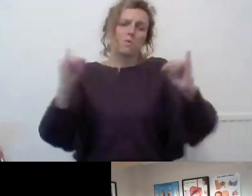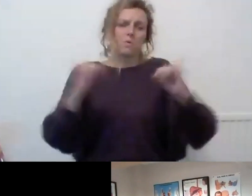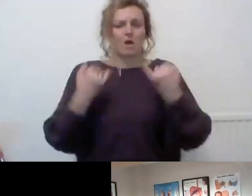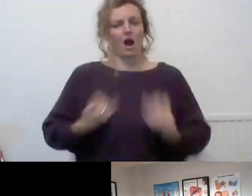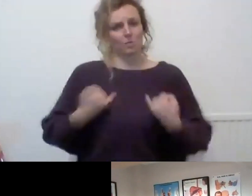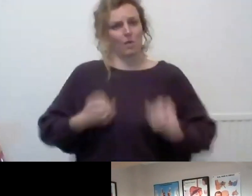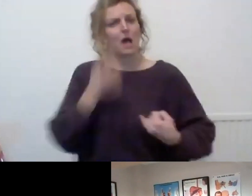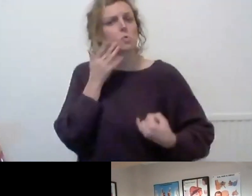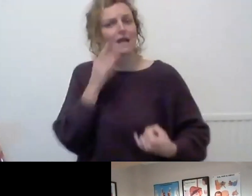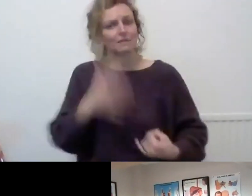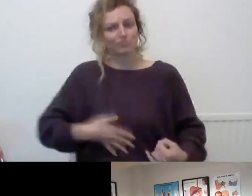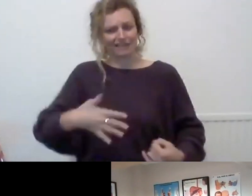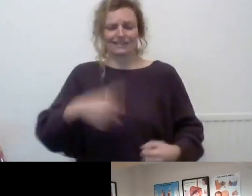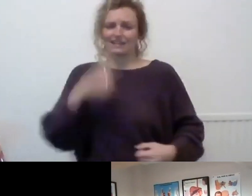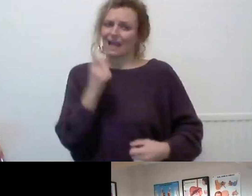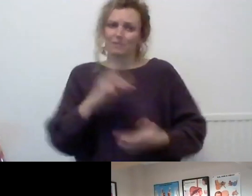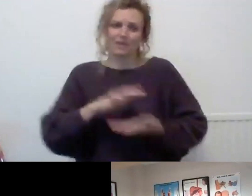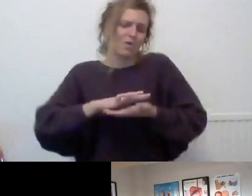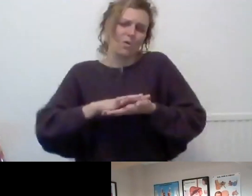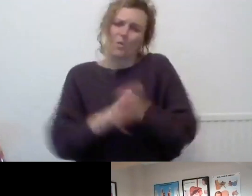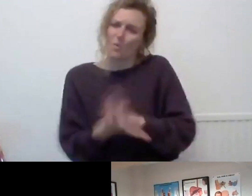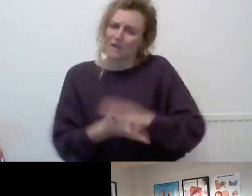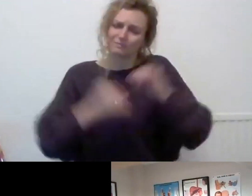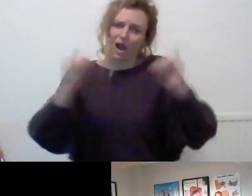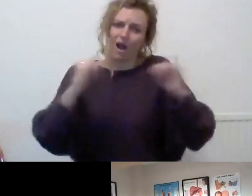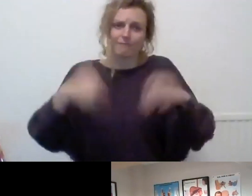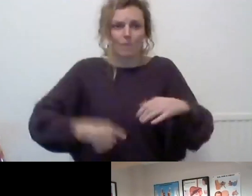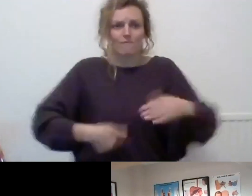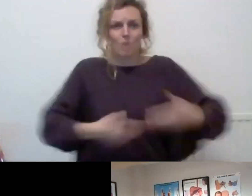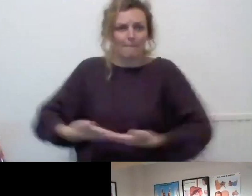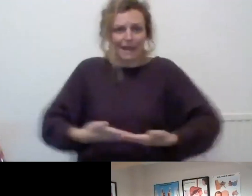depends really, where you sit in community, what job you have, but you need to talk to people about